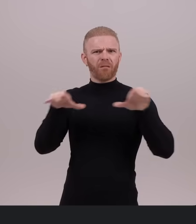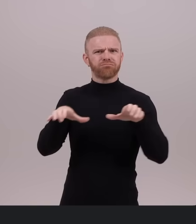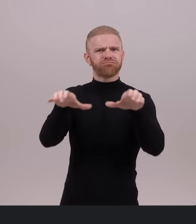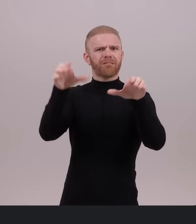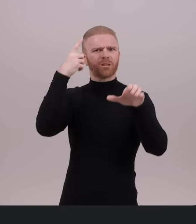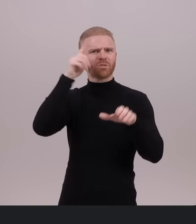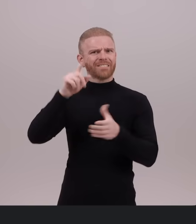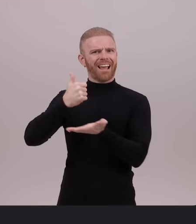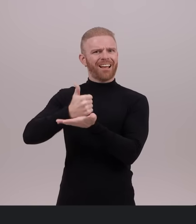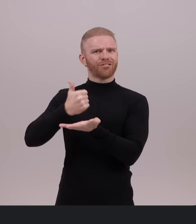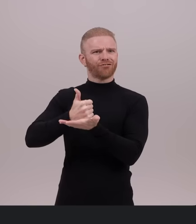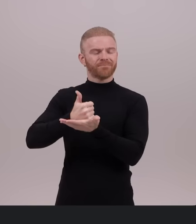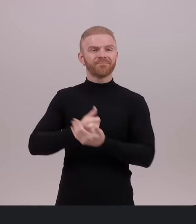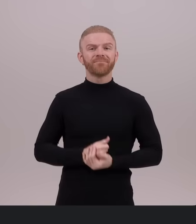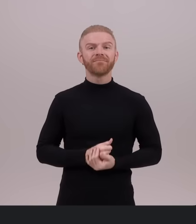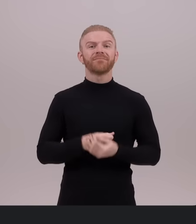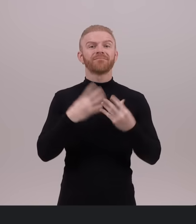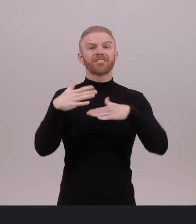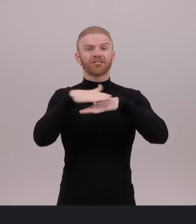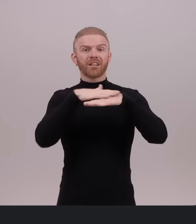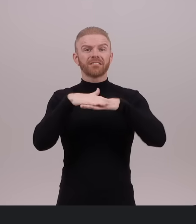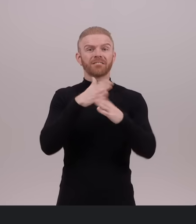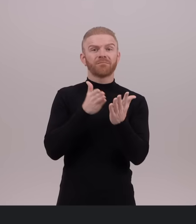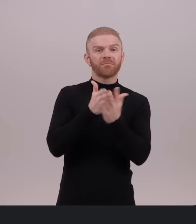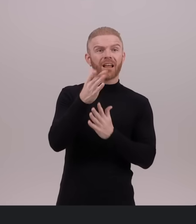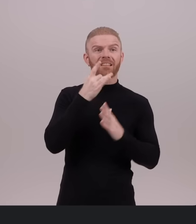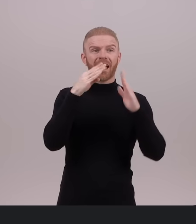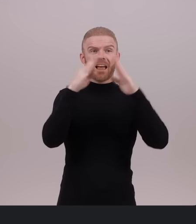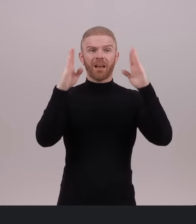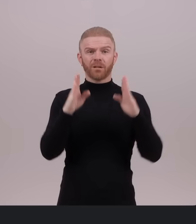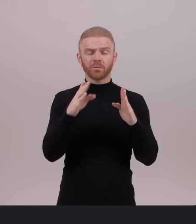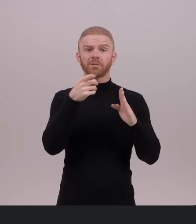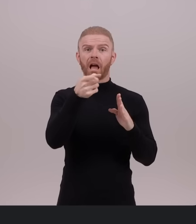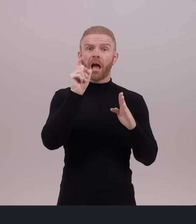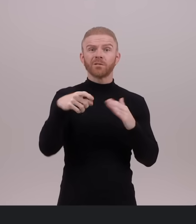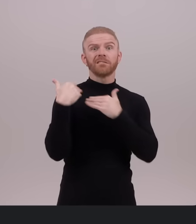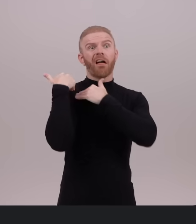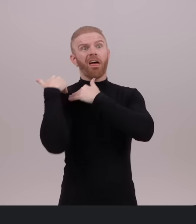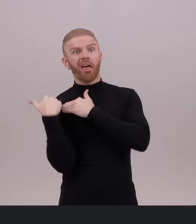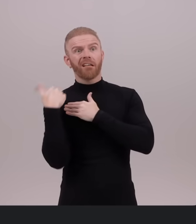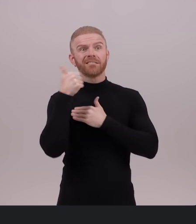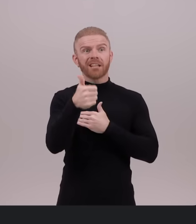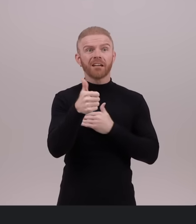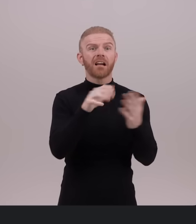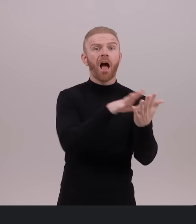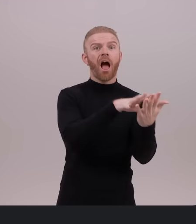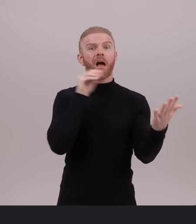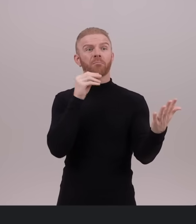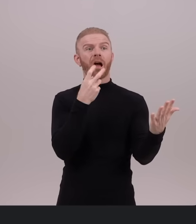you don't need to be the "human clipboard" anymore, copying an error from DevTools, pasting it into a chat